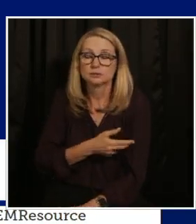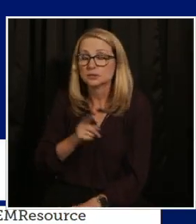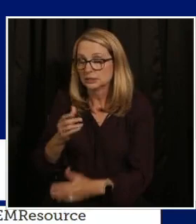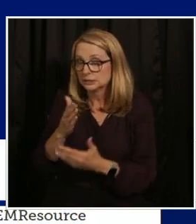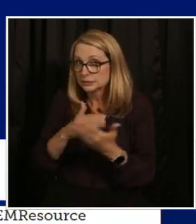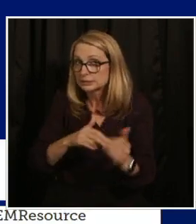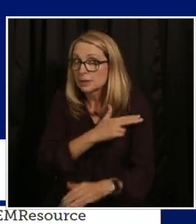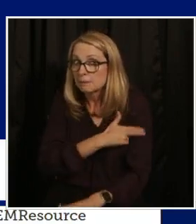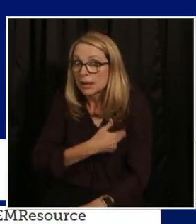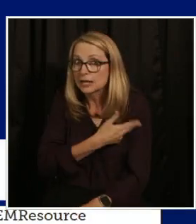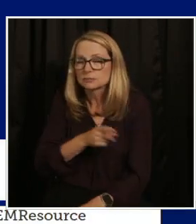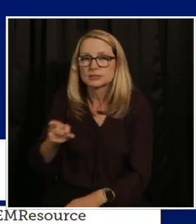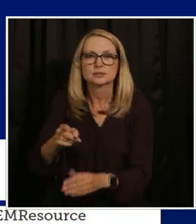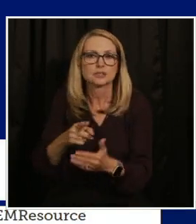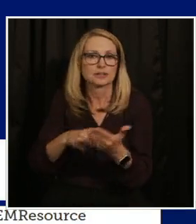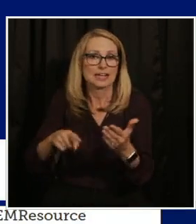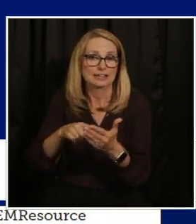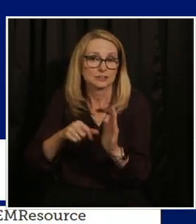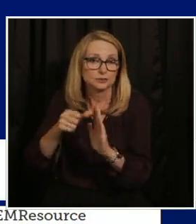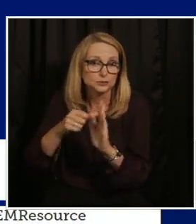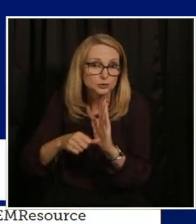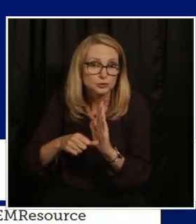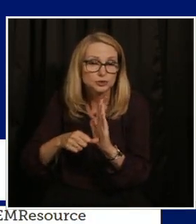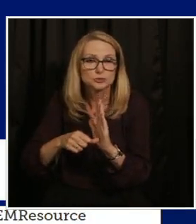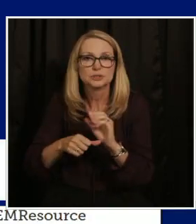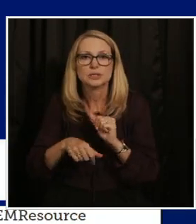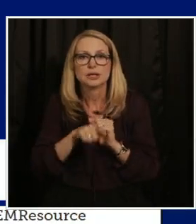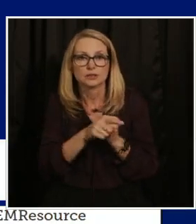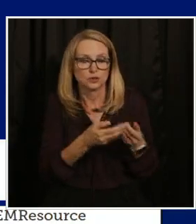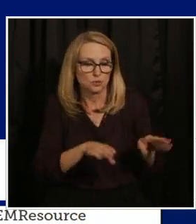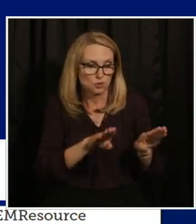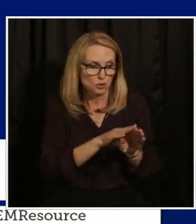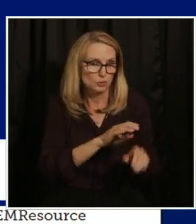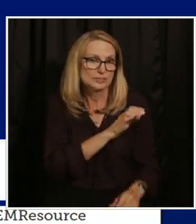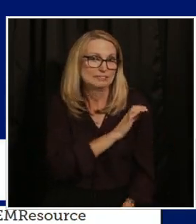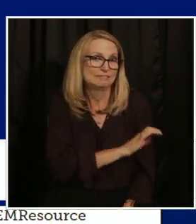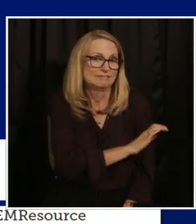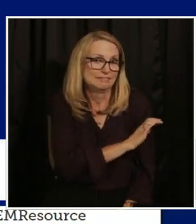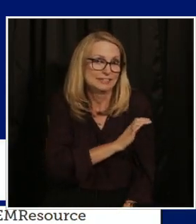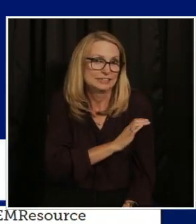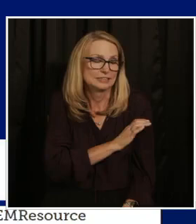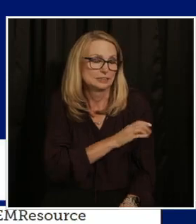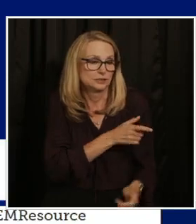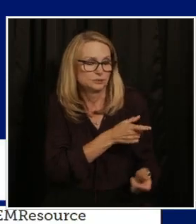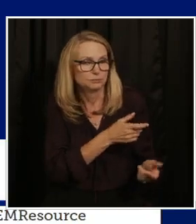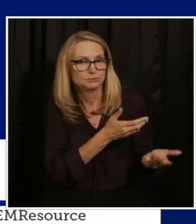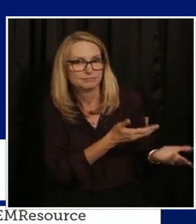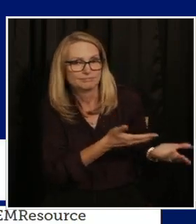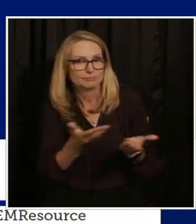clinics in their outlying facilities so that they can bring staff in to their hospitals to increase